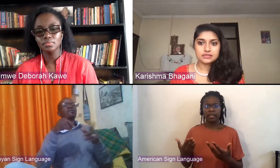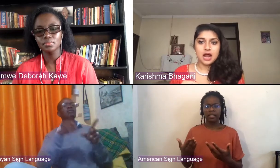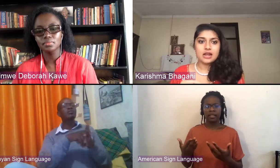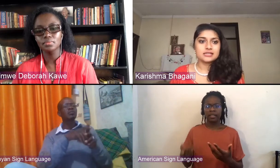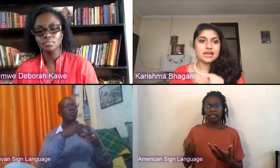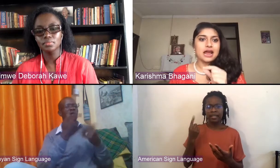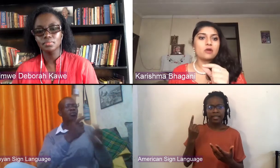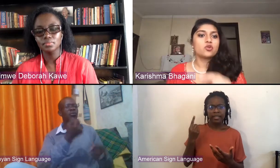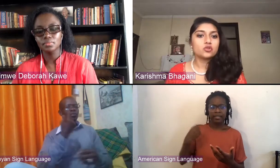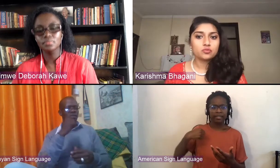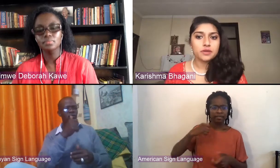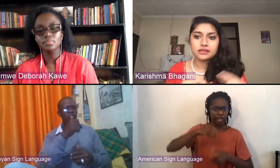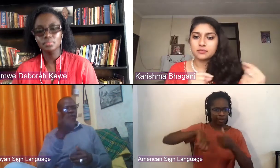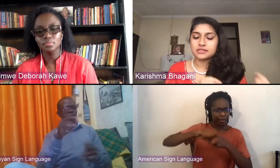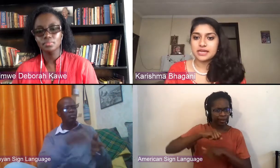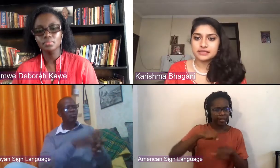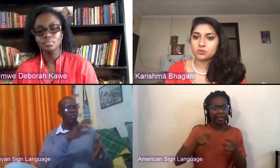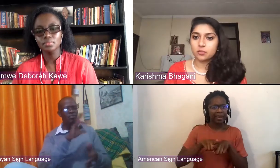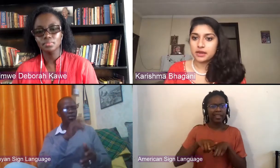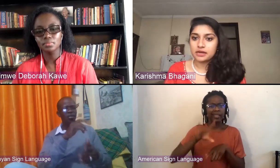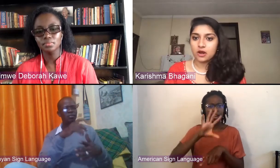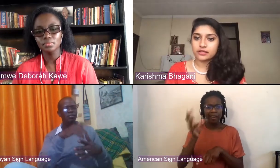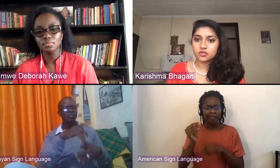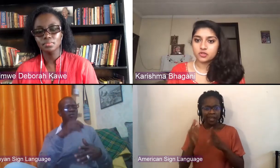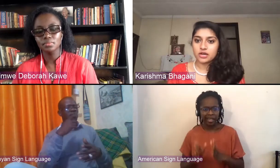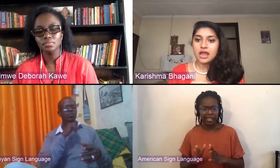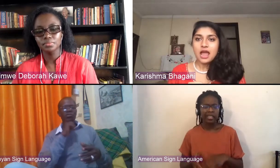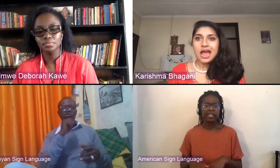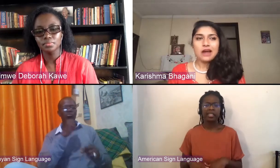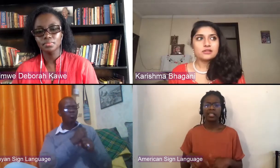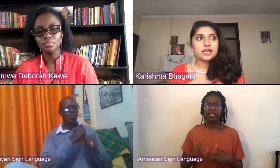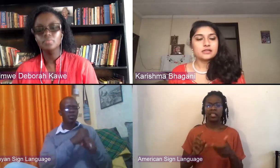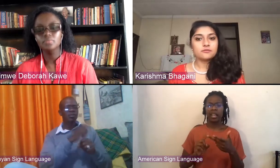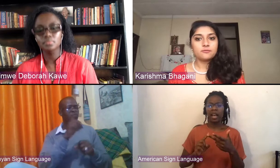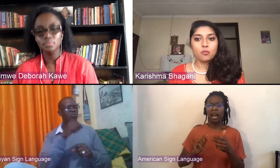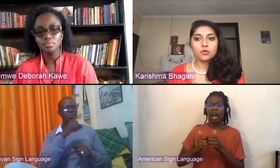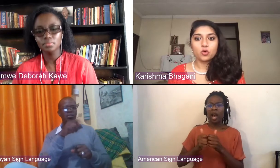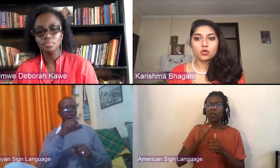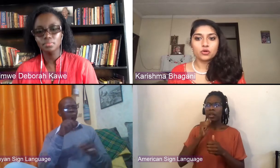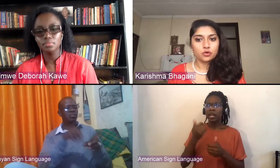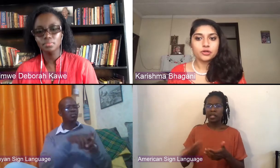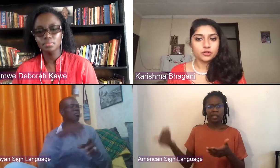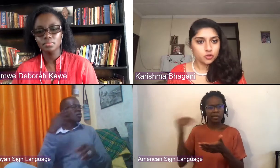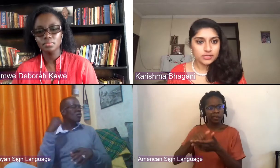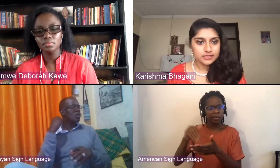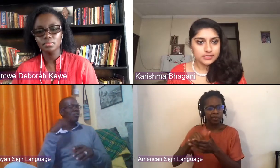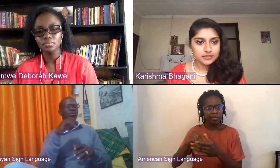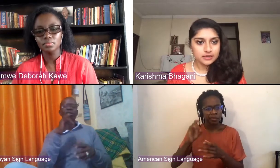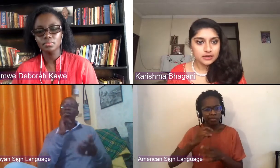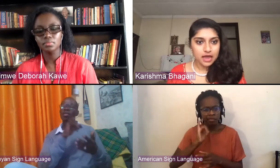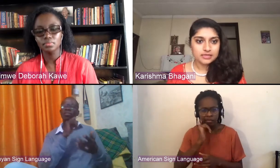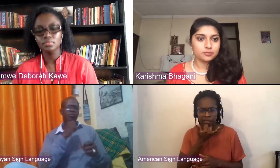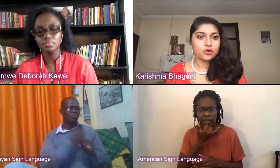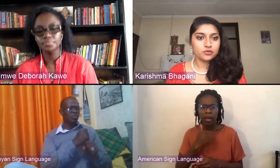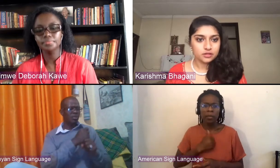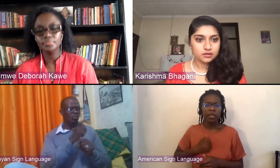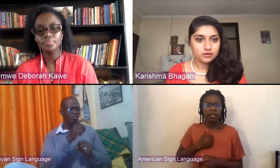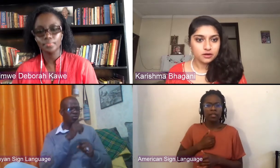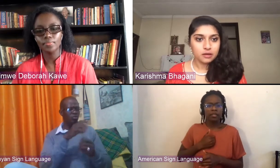and understand how not to make the mistakes that were made in our history. How does that inform your curatorial choices as a producer